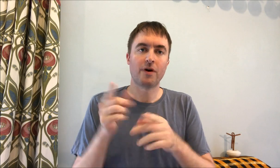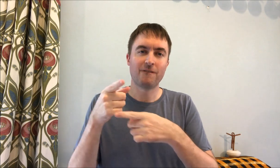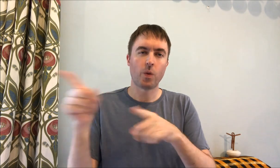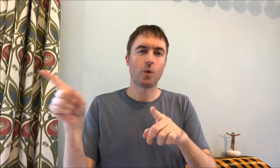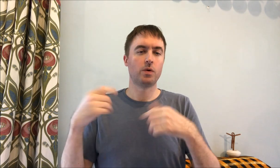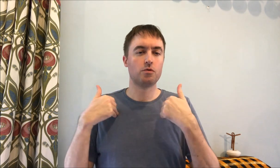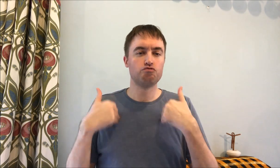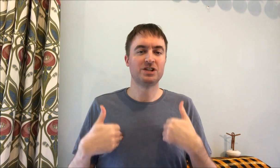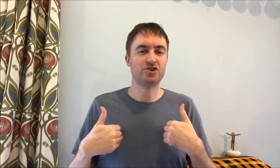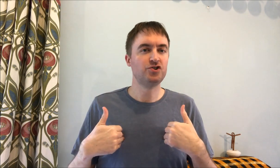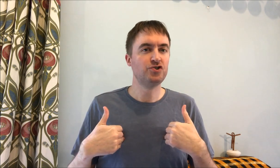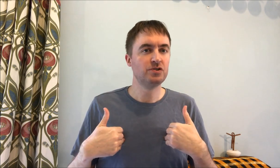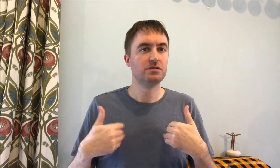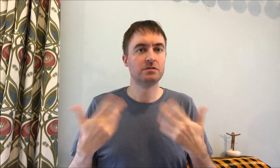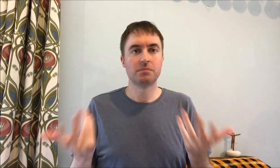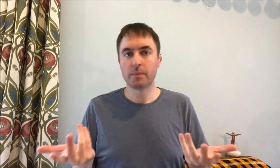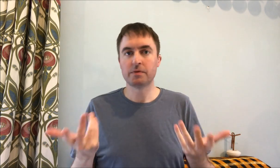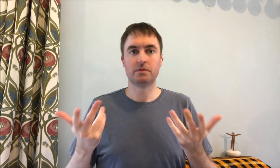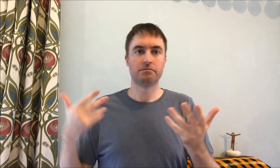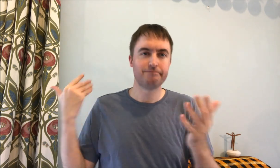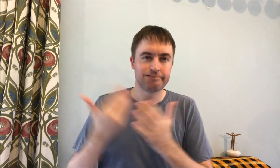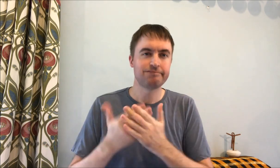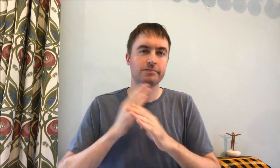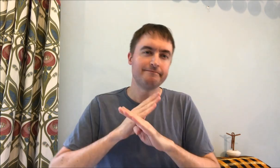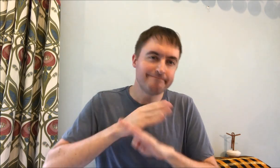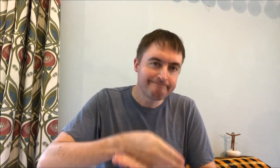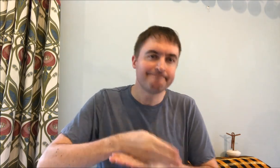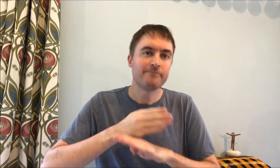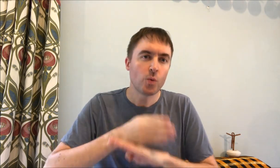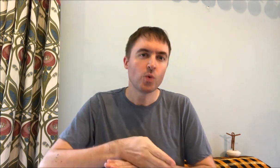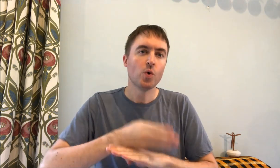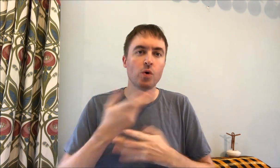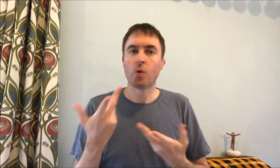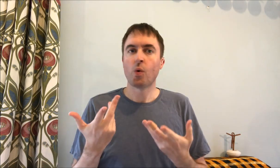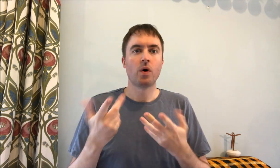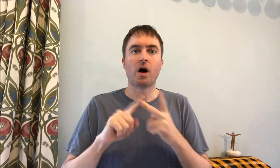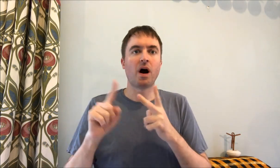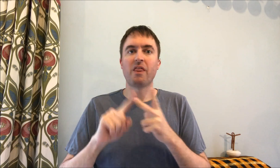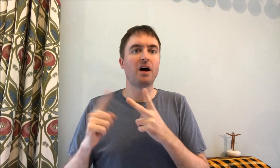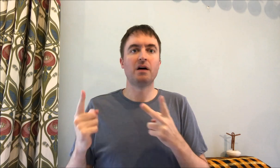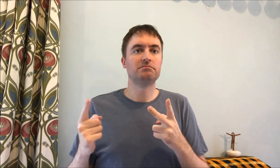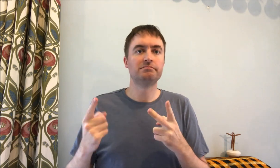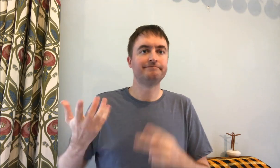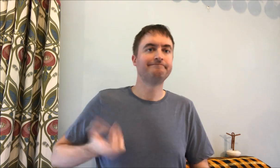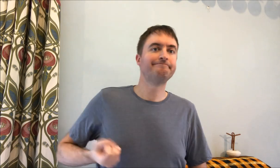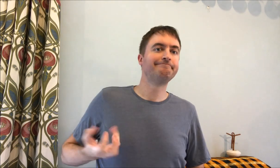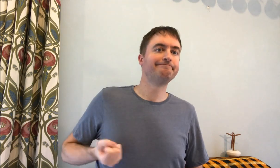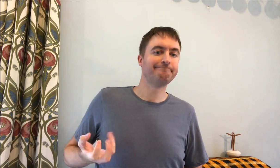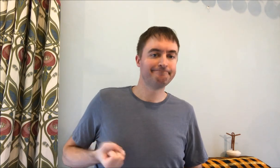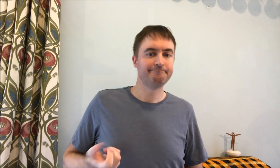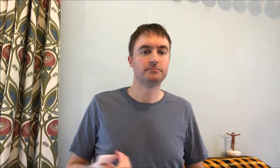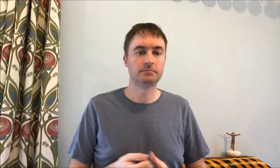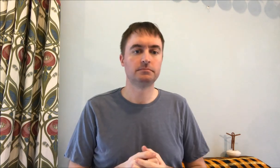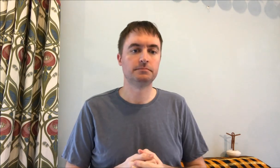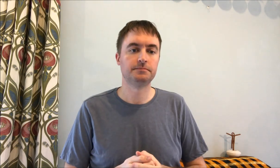We pray for those with wealth, whether earned or unearned.